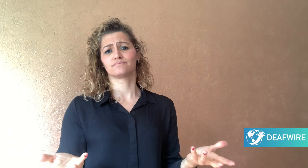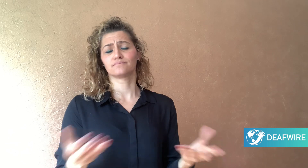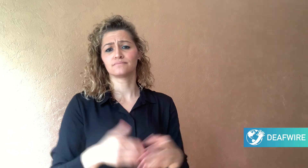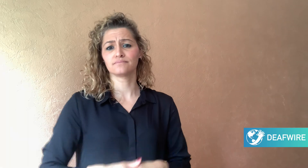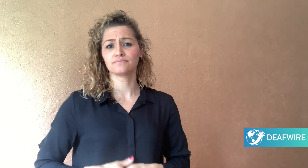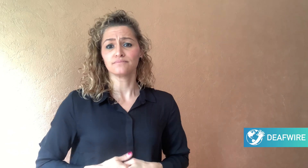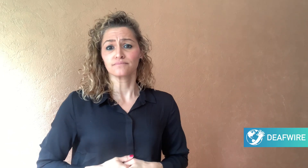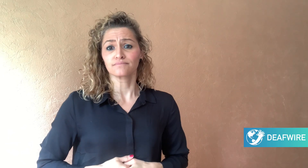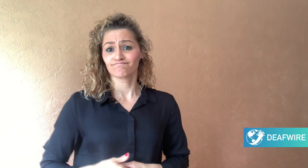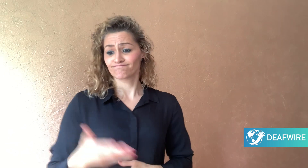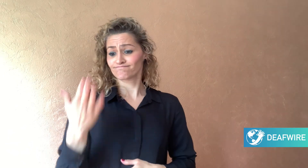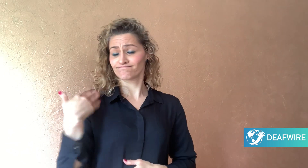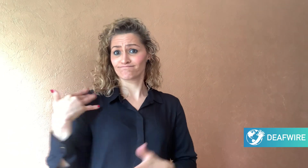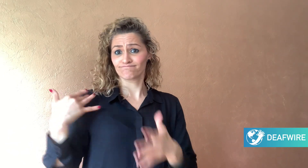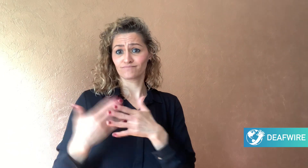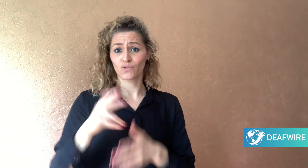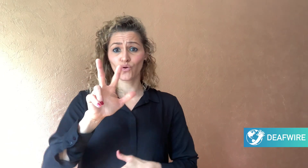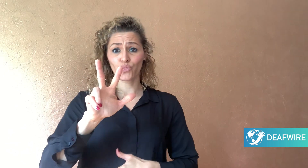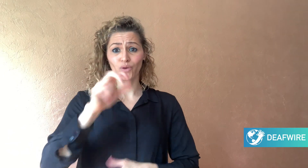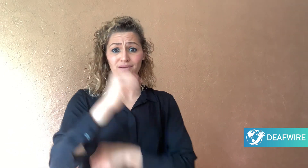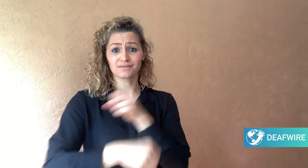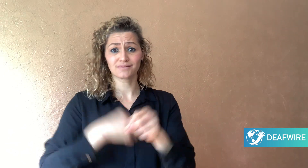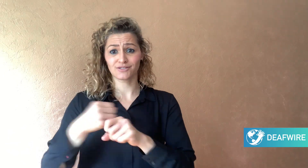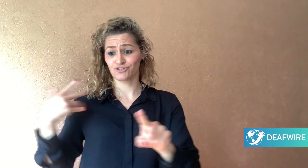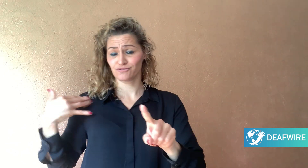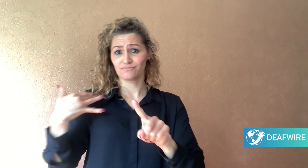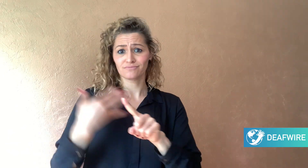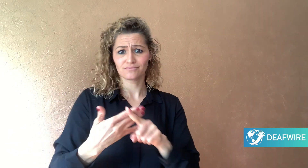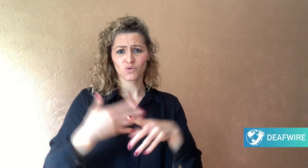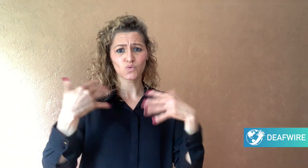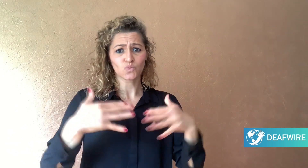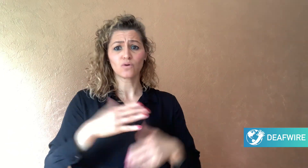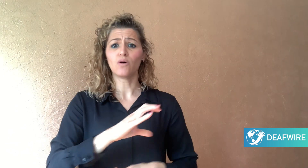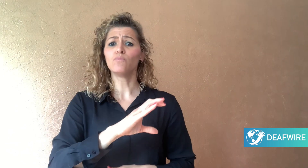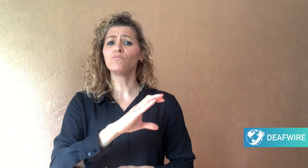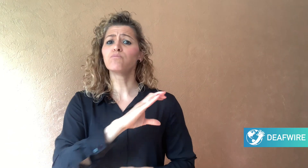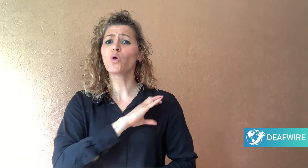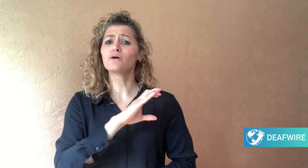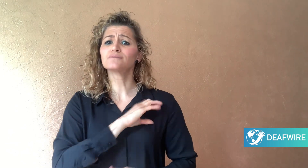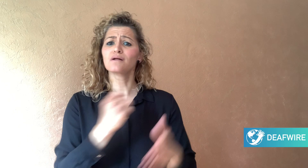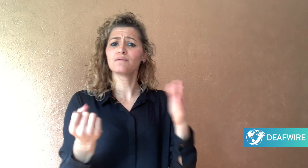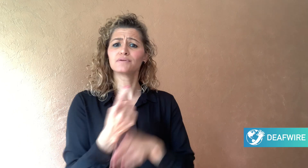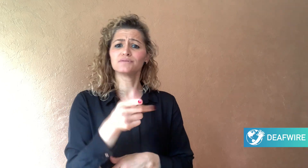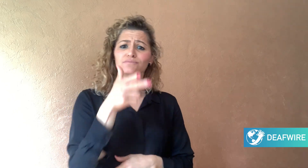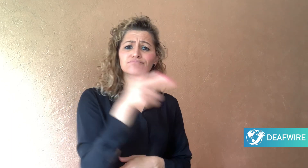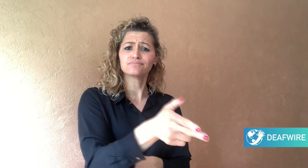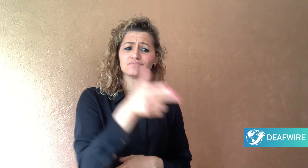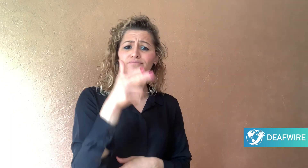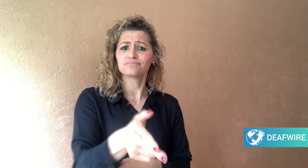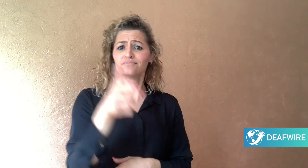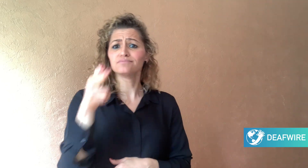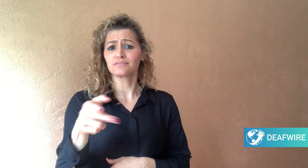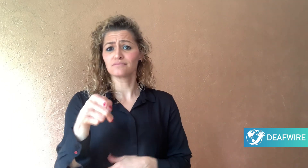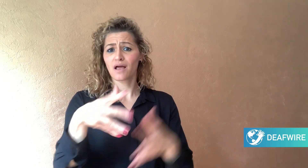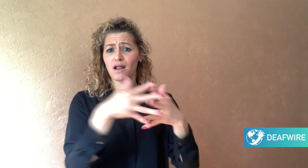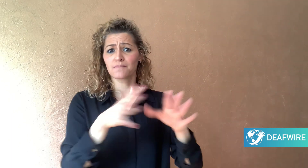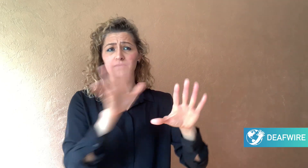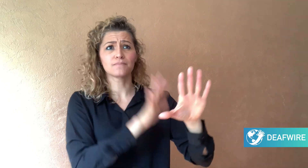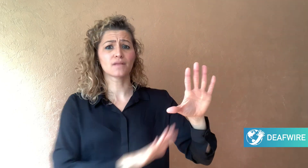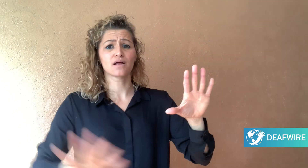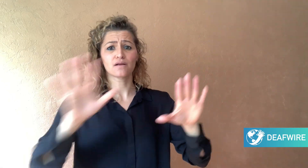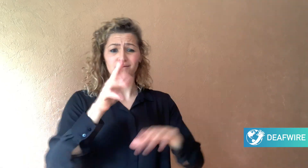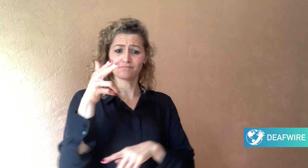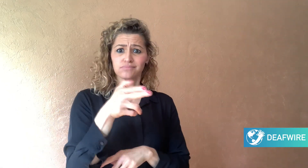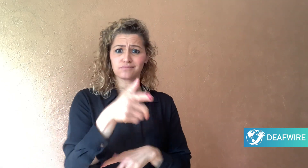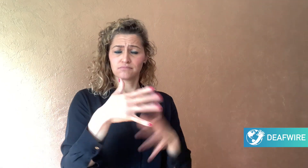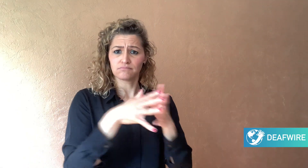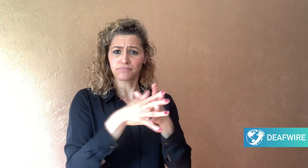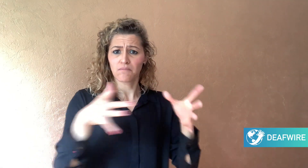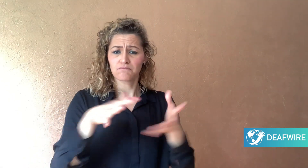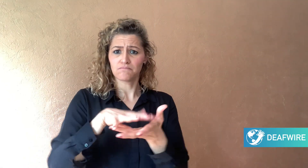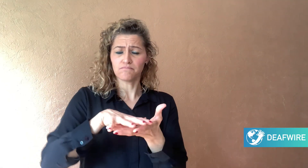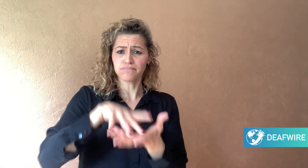the number of fatal police shootings in the United States